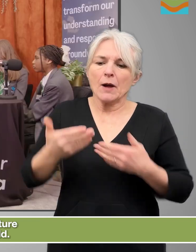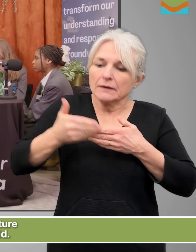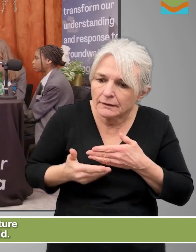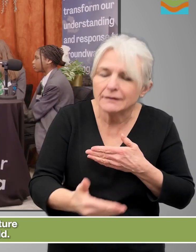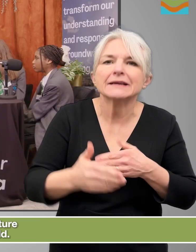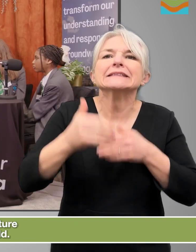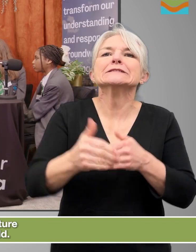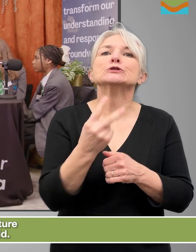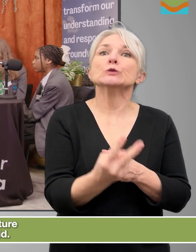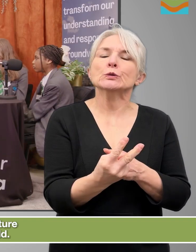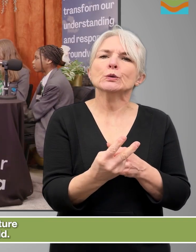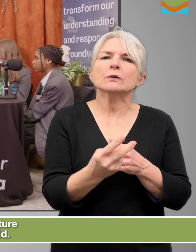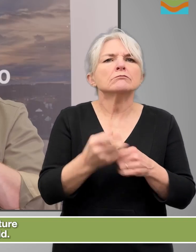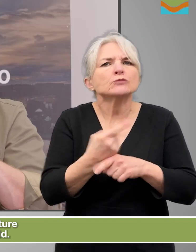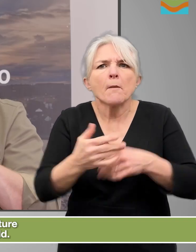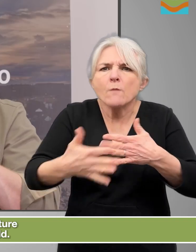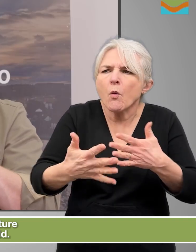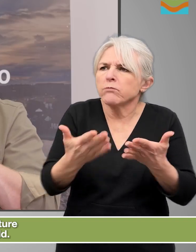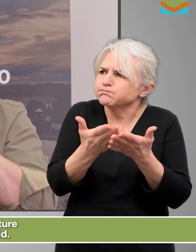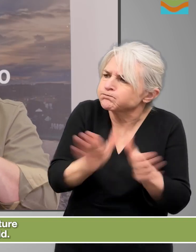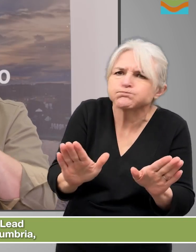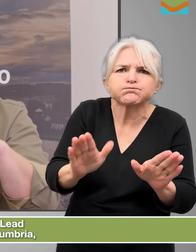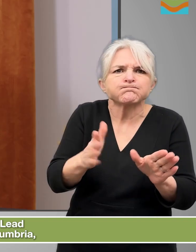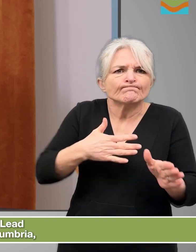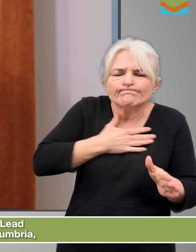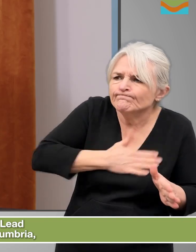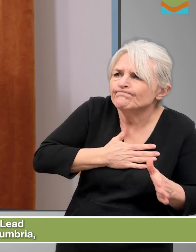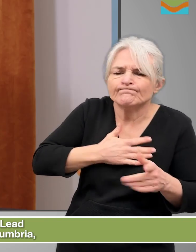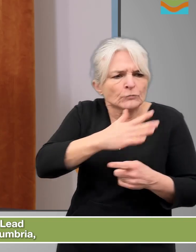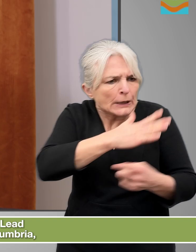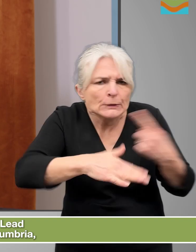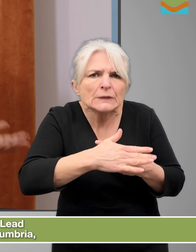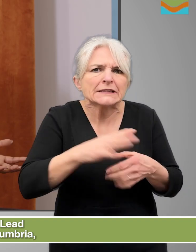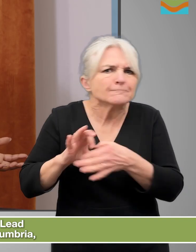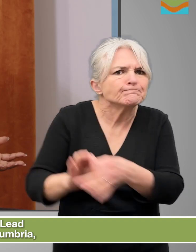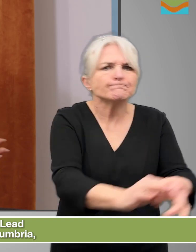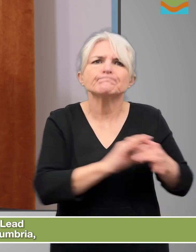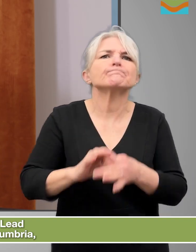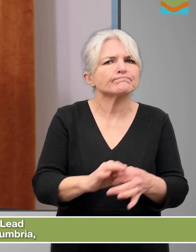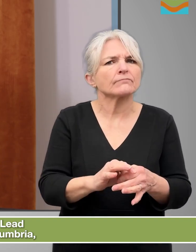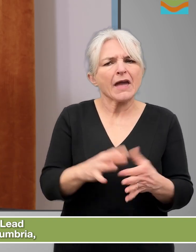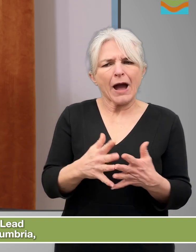building a more resilient future in an ever-changing world. I am Meshi Taka the project Lead for Project Groundwater Northumbria,